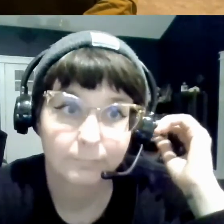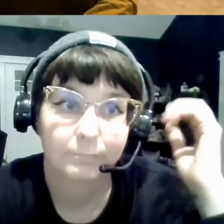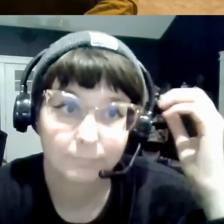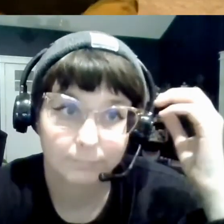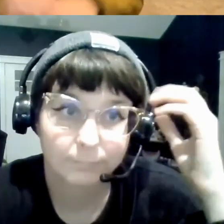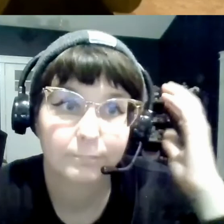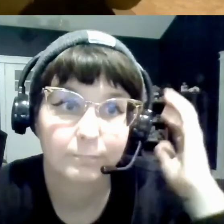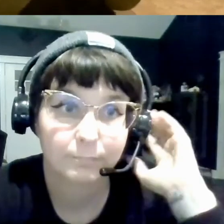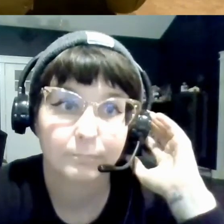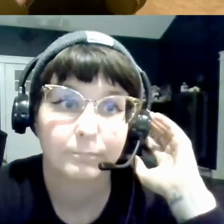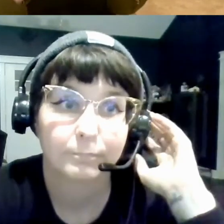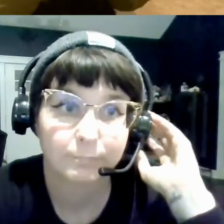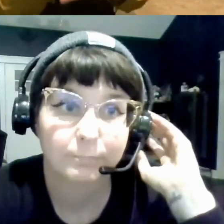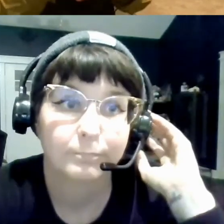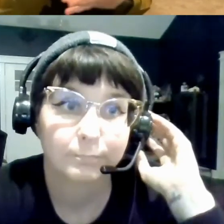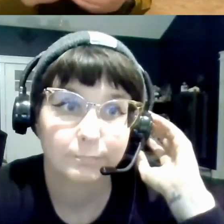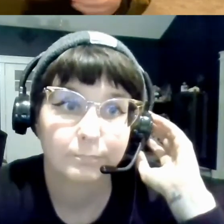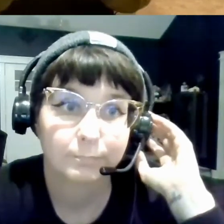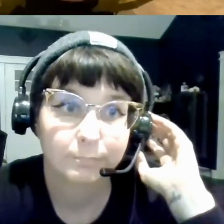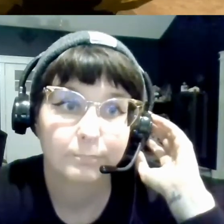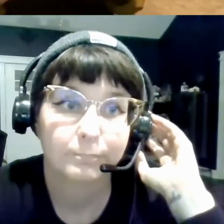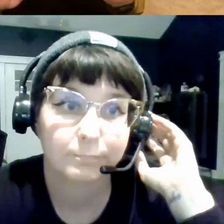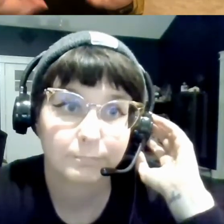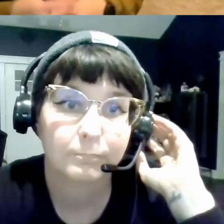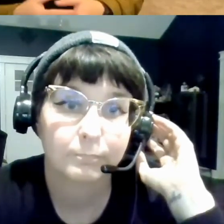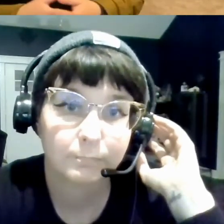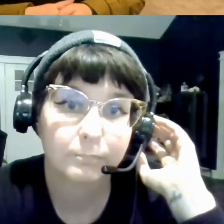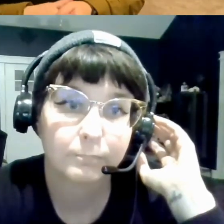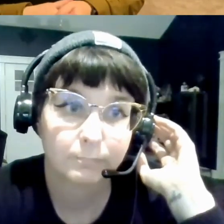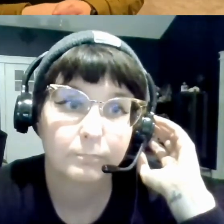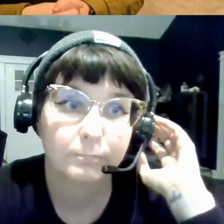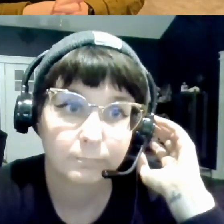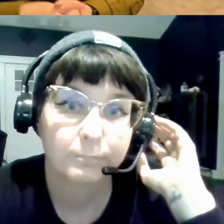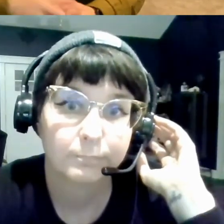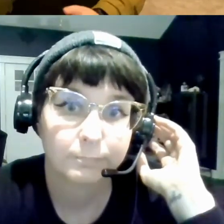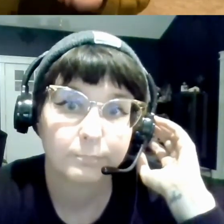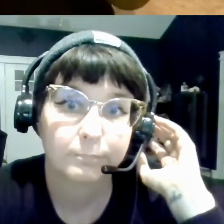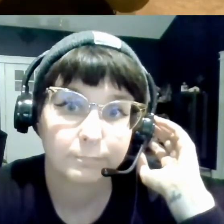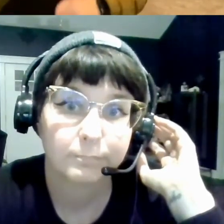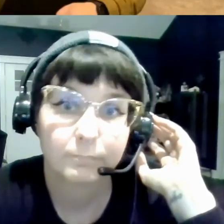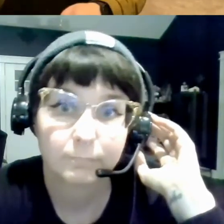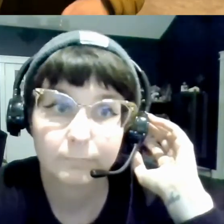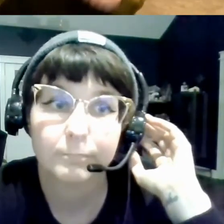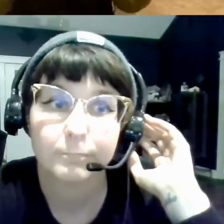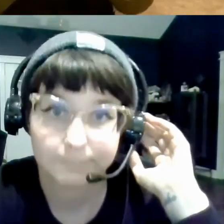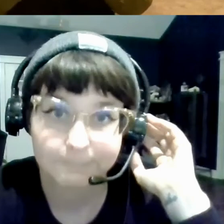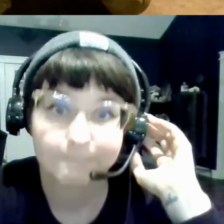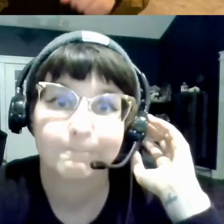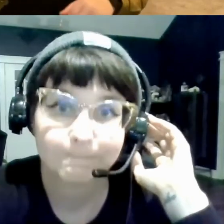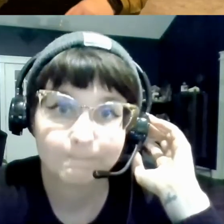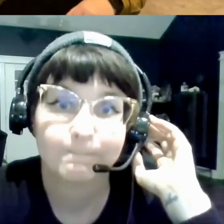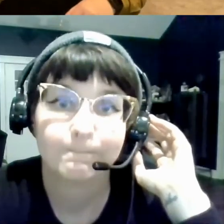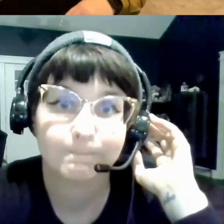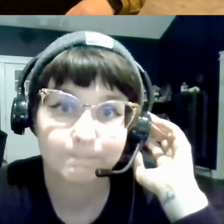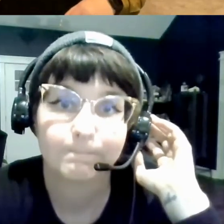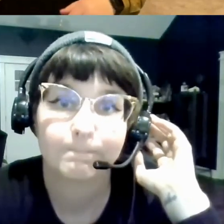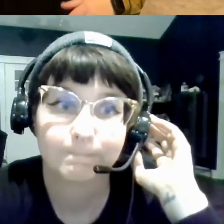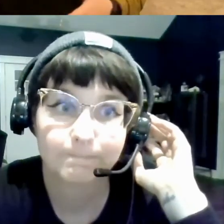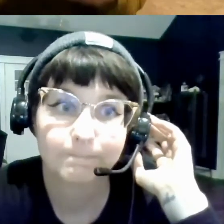which I think can be easier to happen in rural spaces, because it's often just one or two of us that might be providing that kind of care.